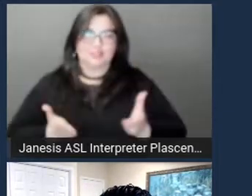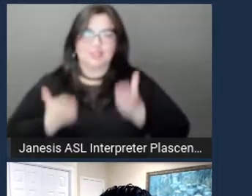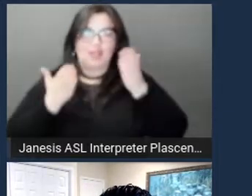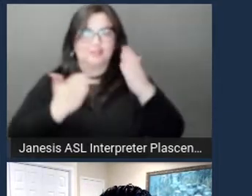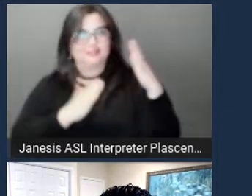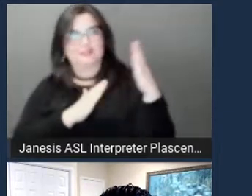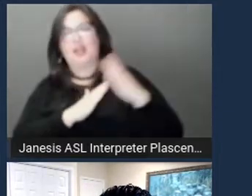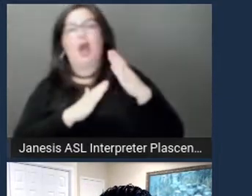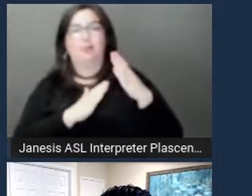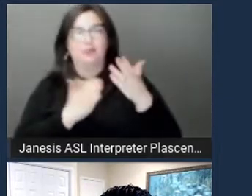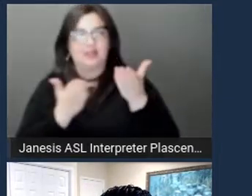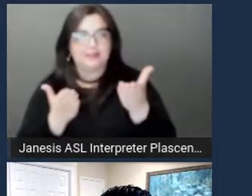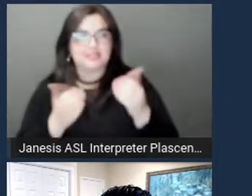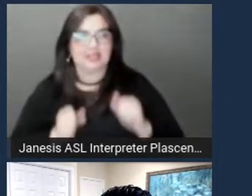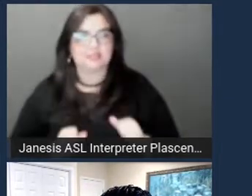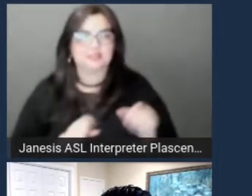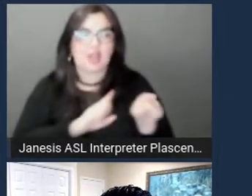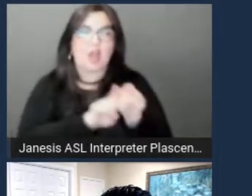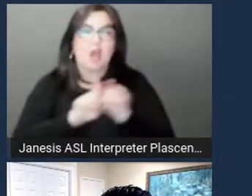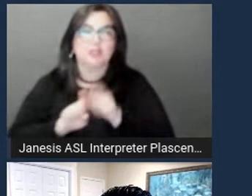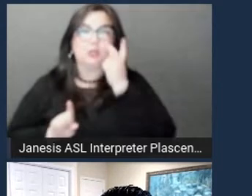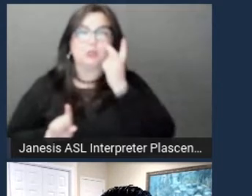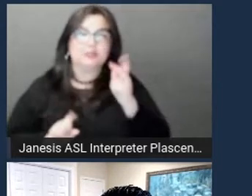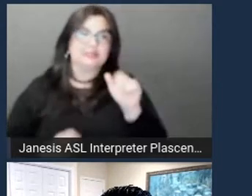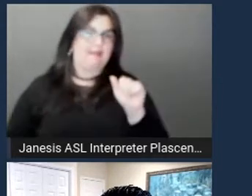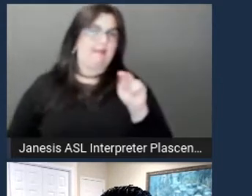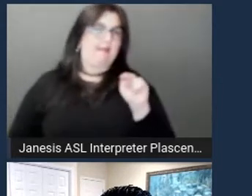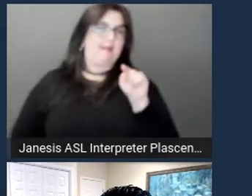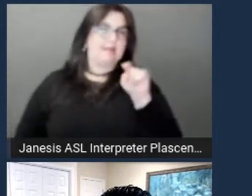And here you see the anti-patterns, let's talk about this. Okay.